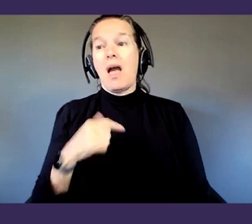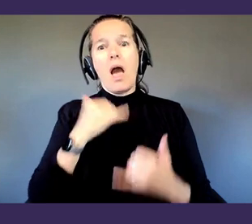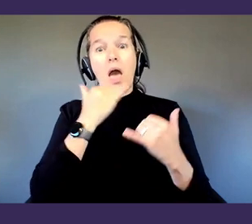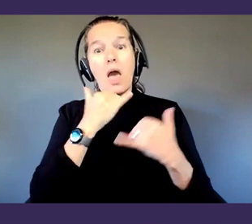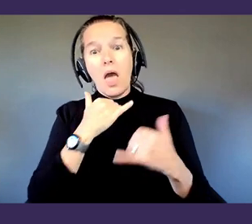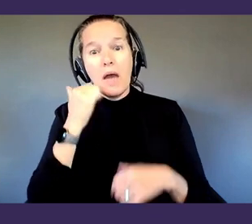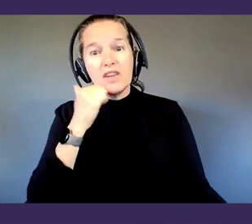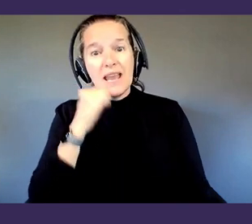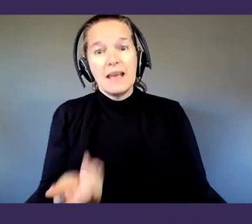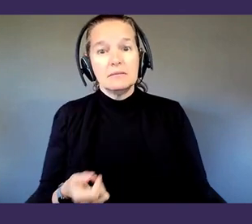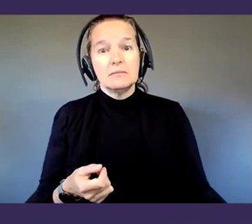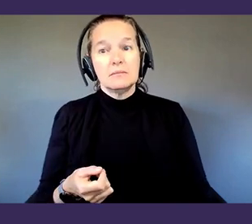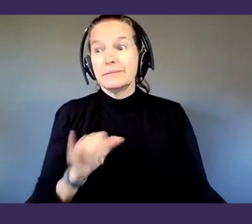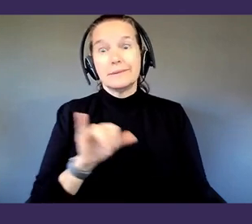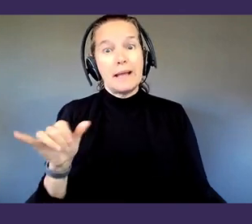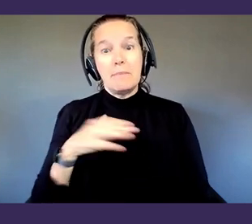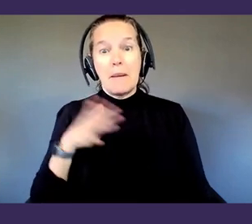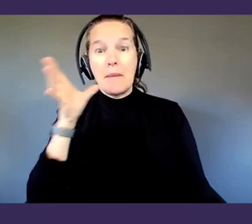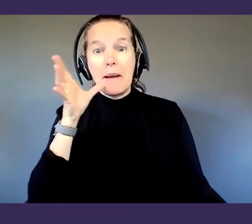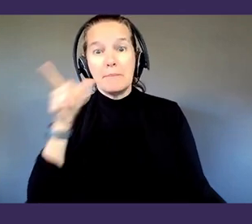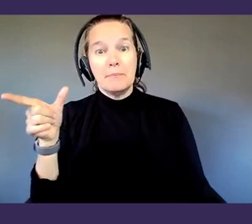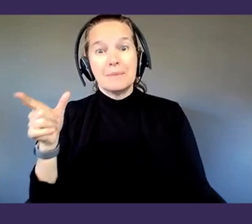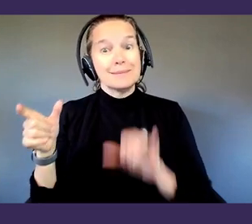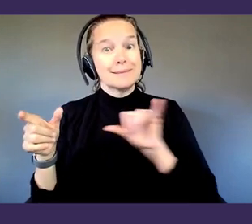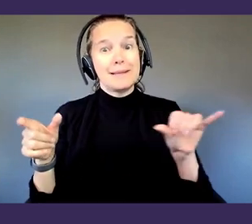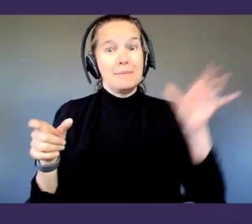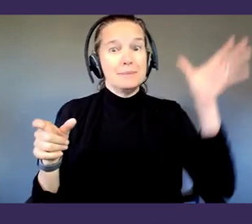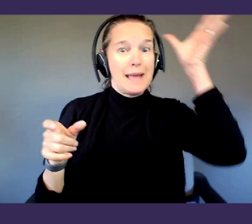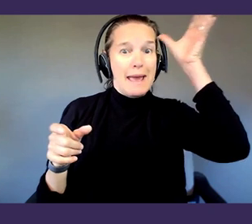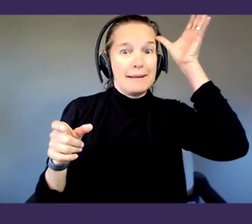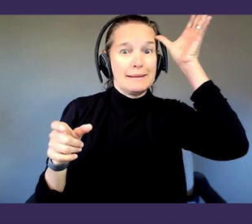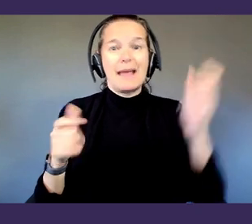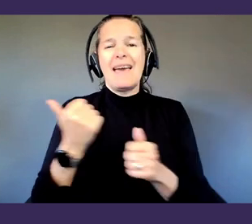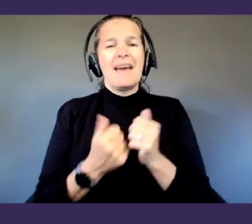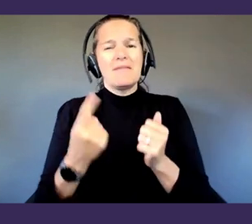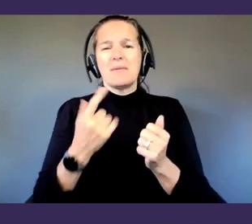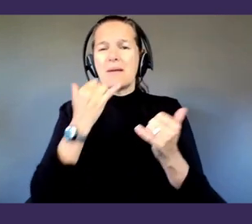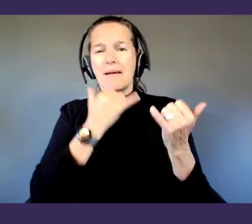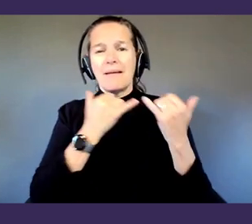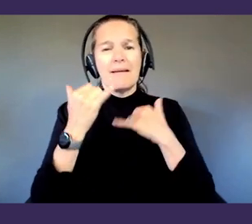So does my mom, so does my dad, right? Everyone makes mistakes. And try as you might,